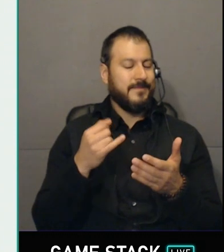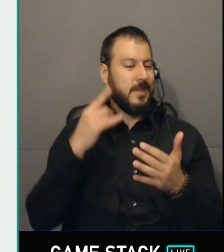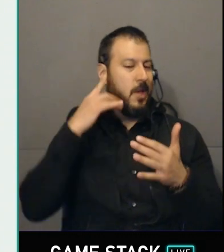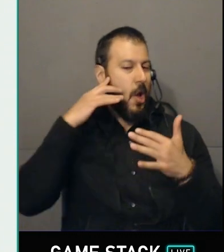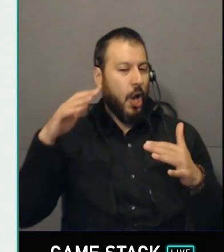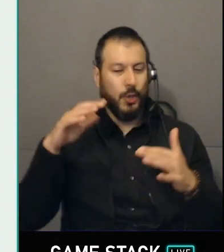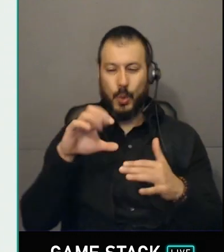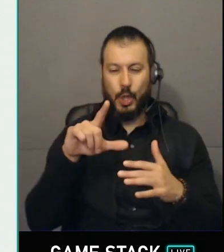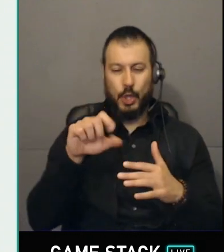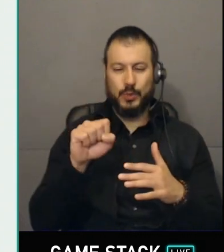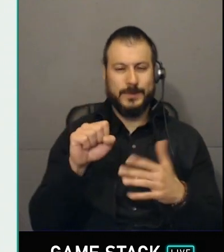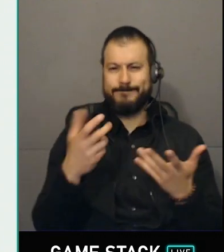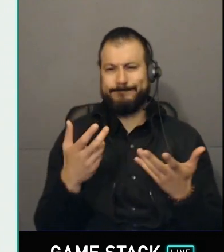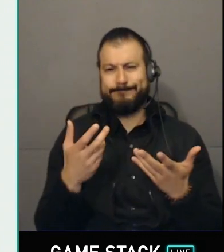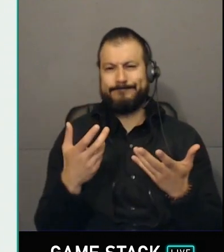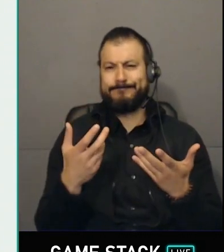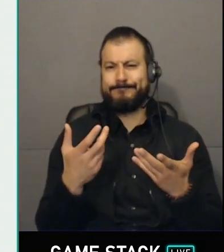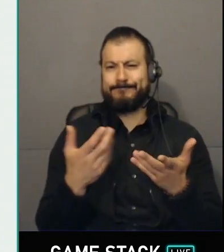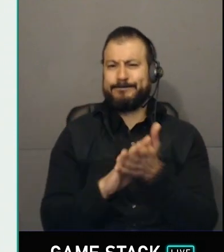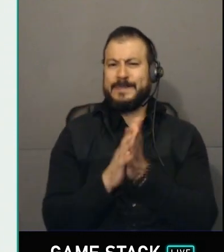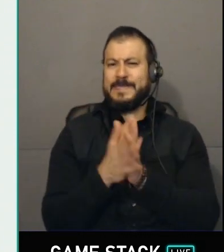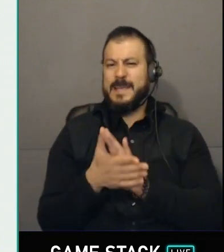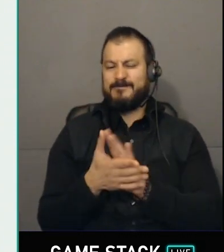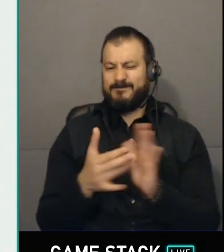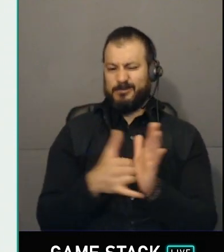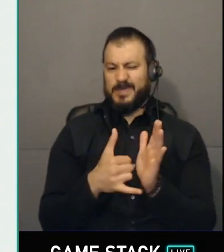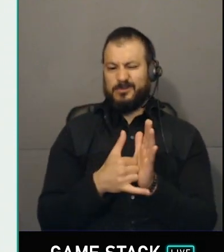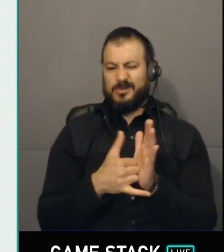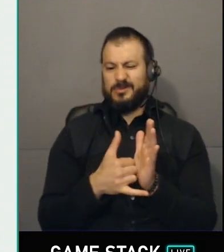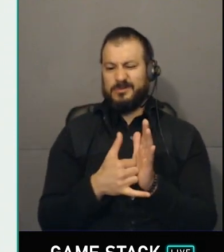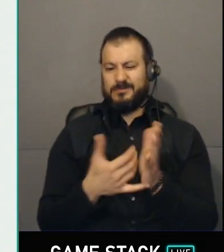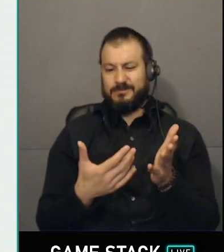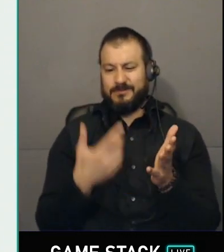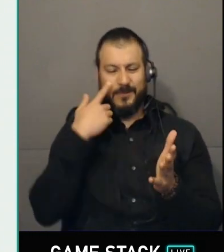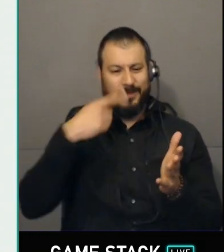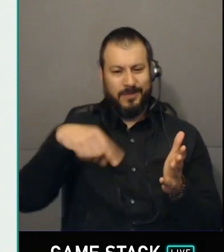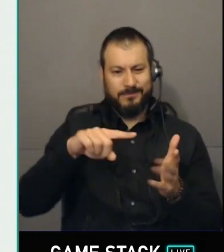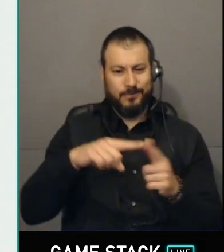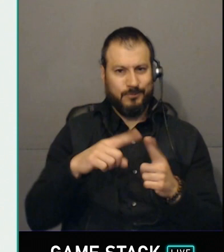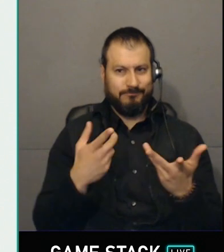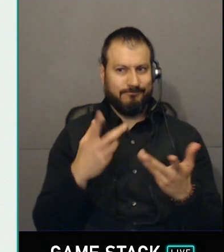become almost impossible for them to experience.